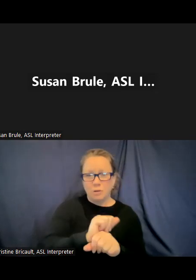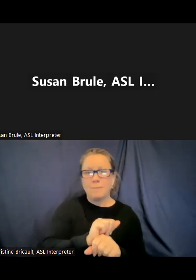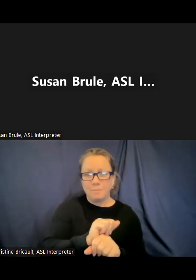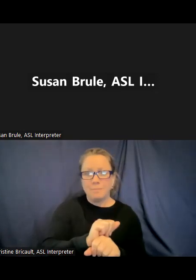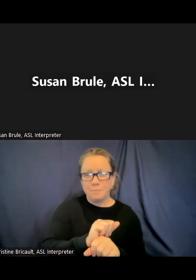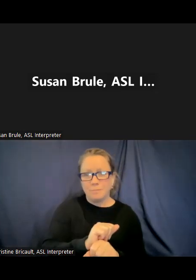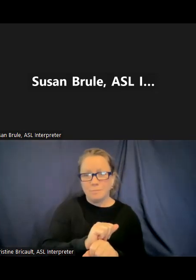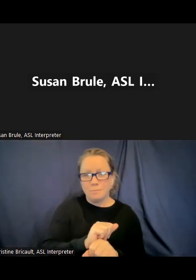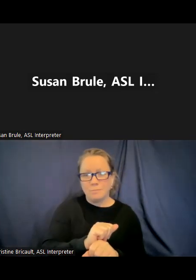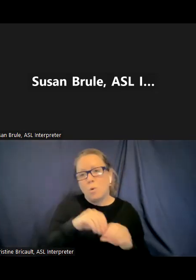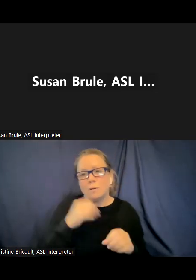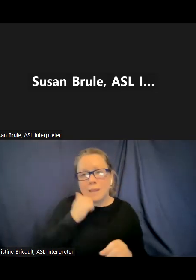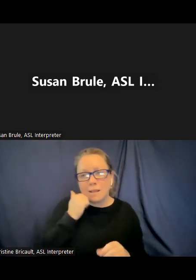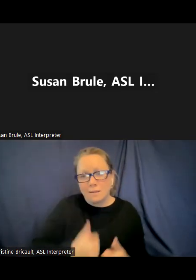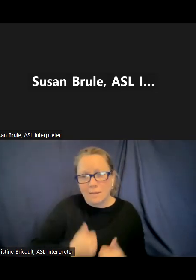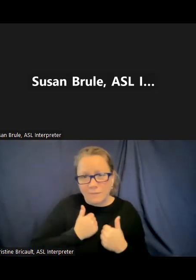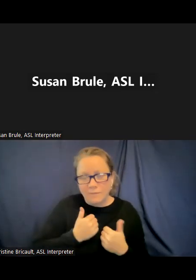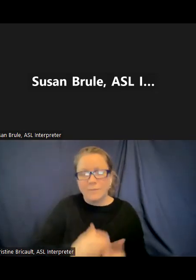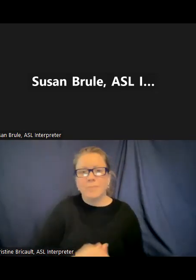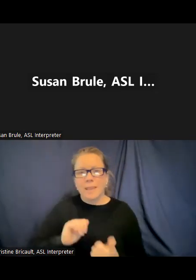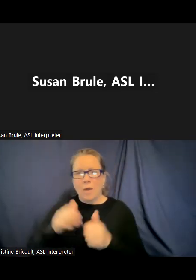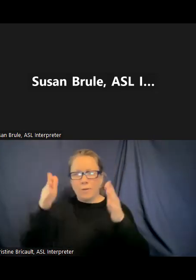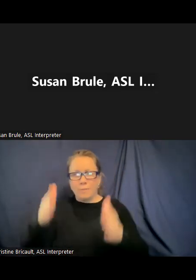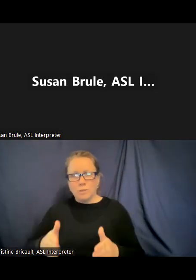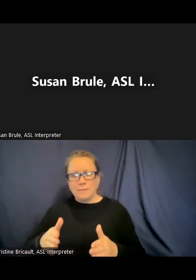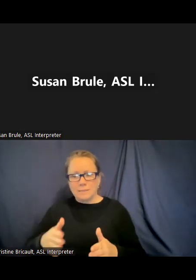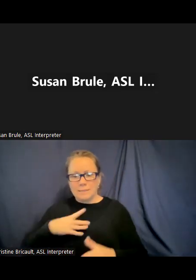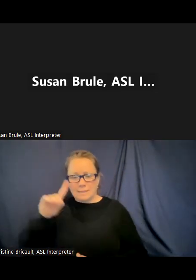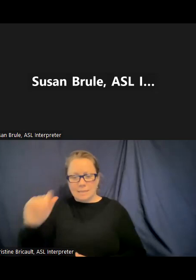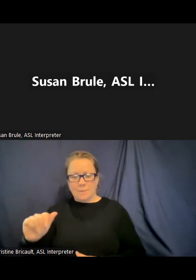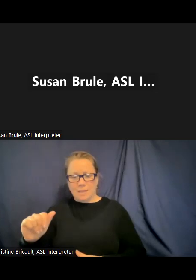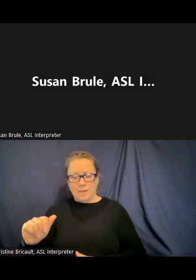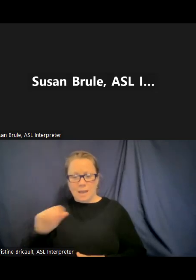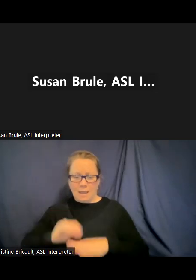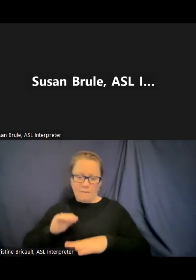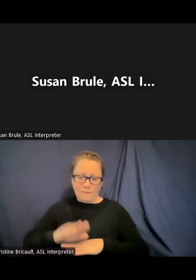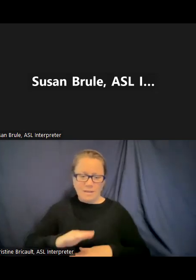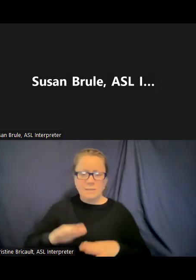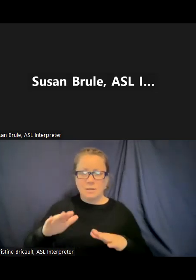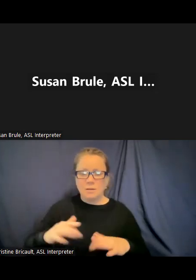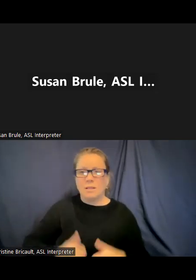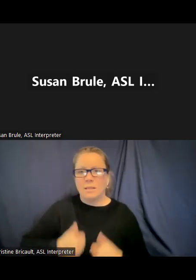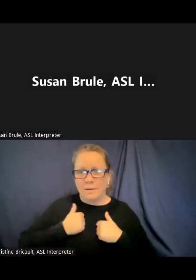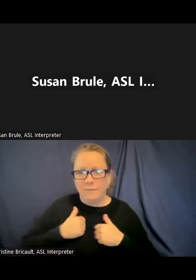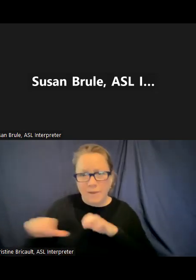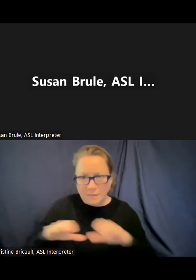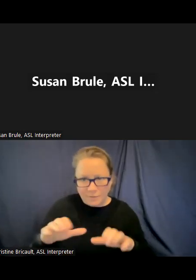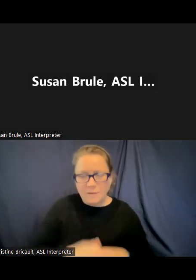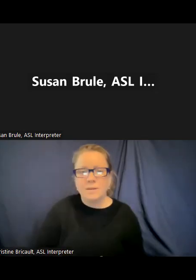Or in daily life, right? It's how is the person's disability affecting their major life activities. So, you could call it a symptom.